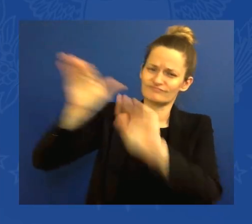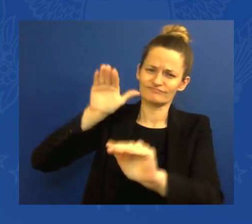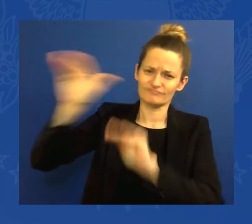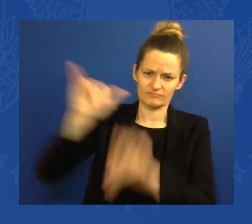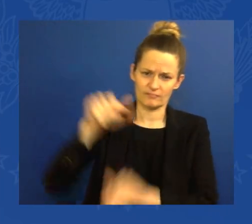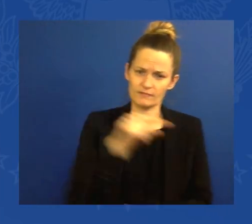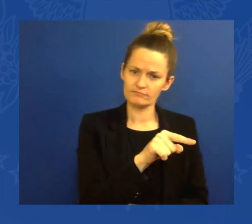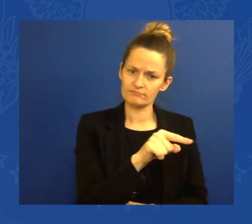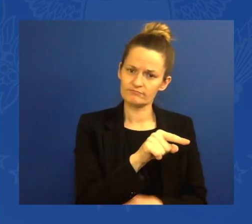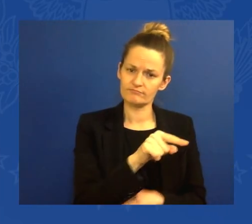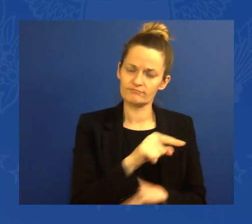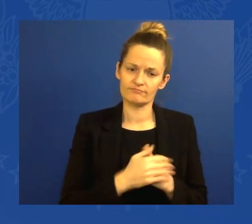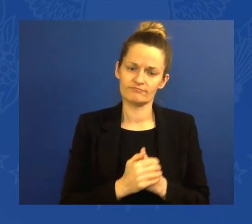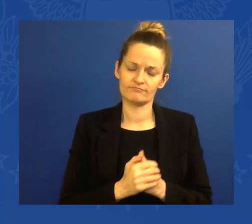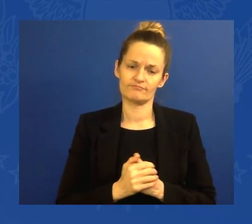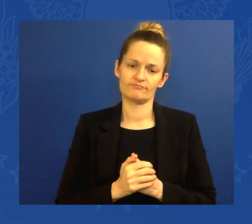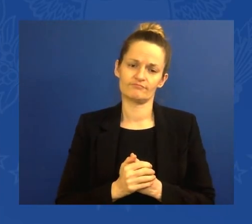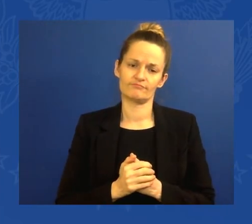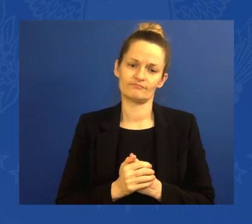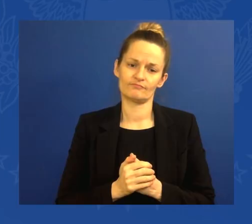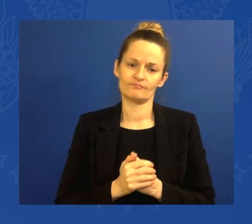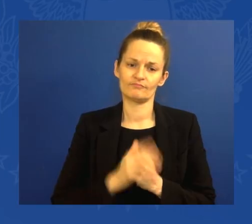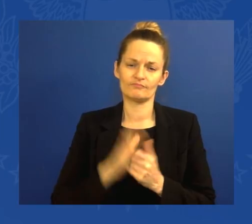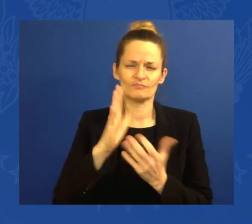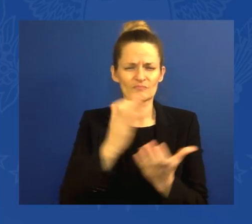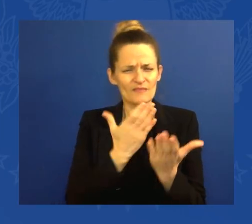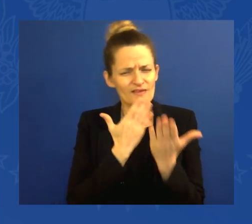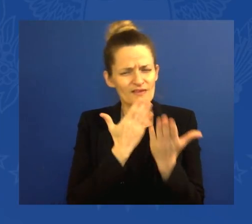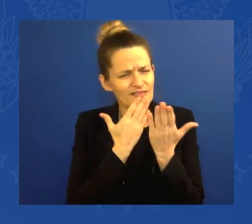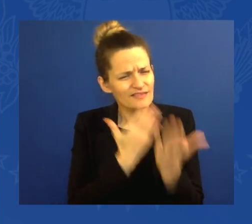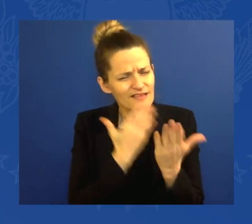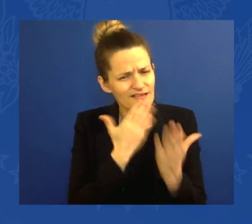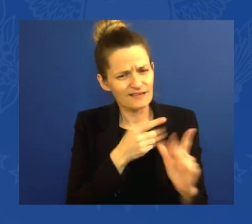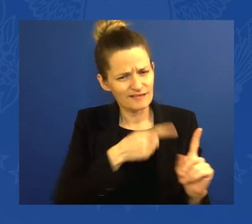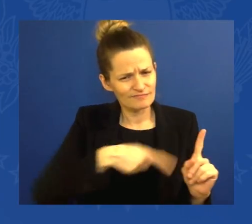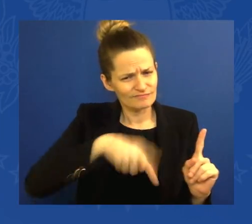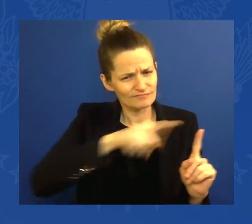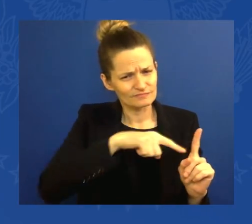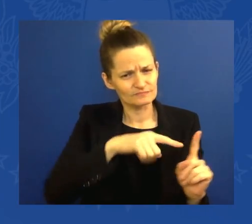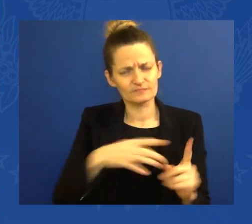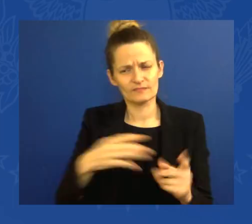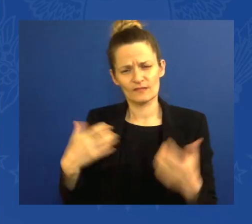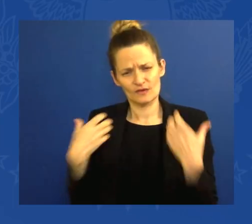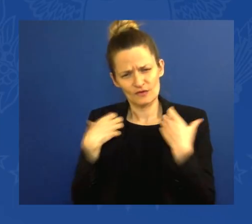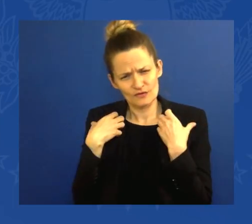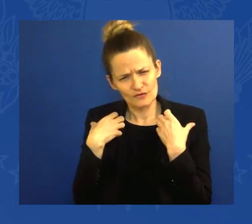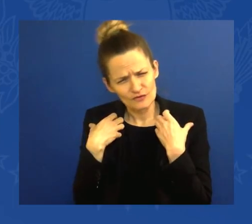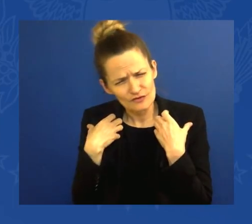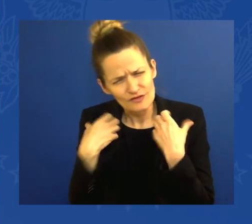Thank you for your courage and your resilience and for your leadership.